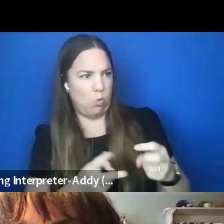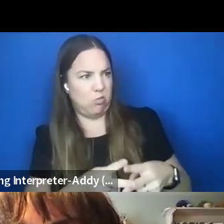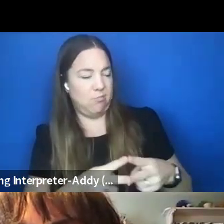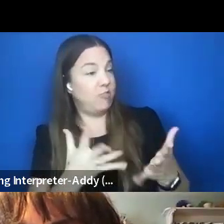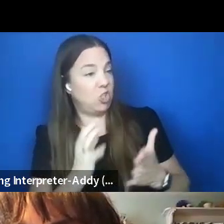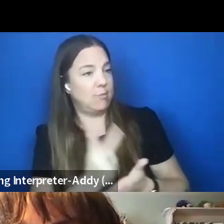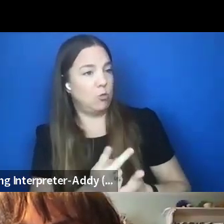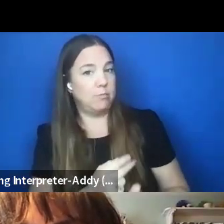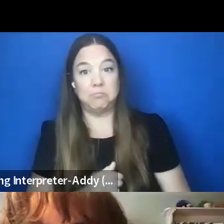Don Dew: I was happy.